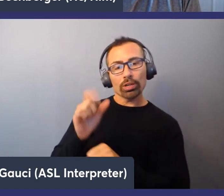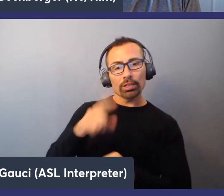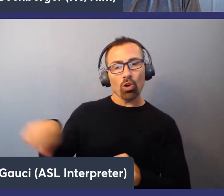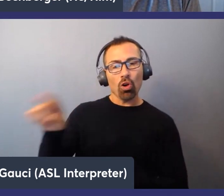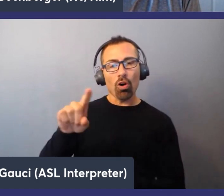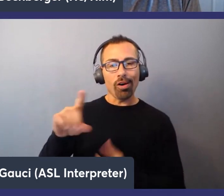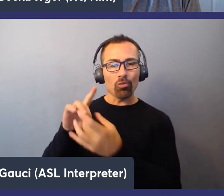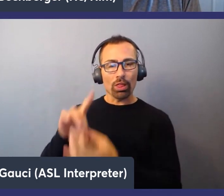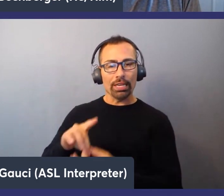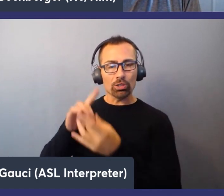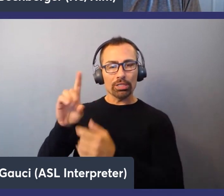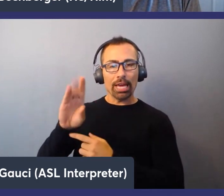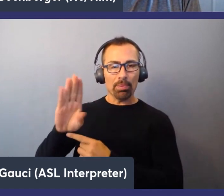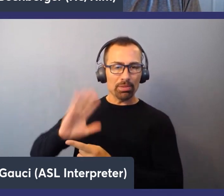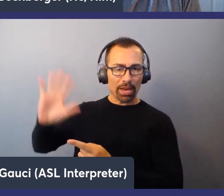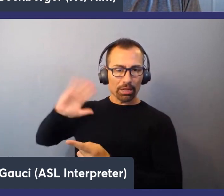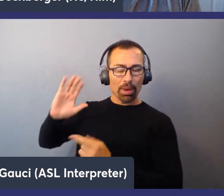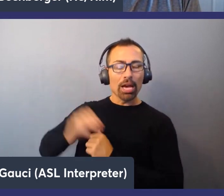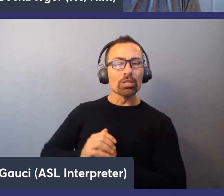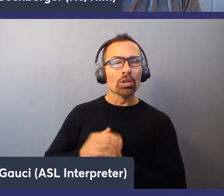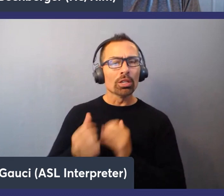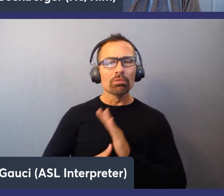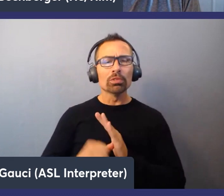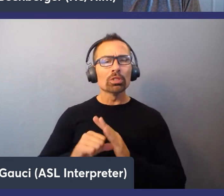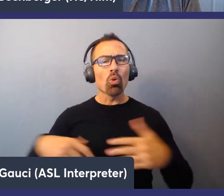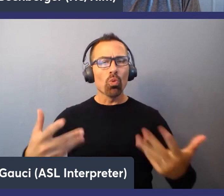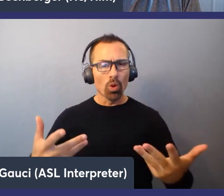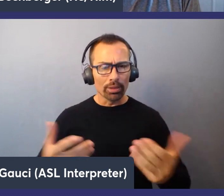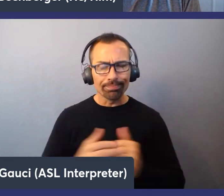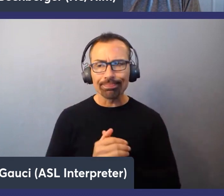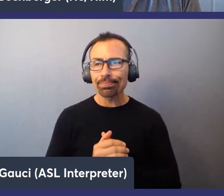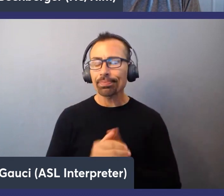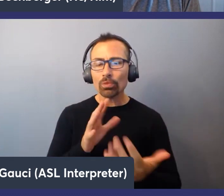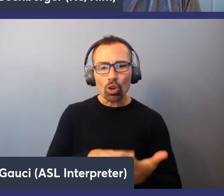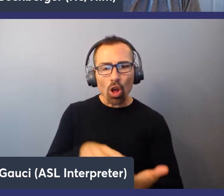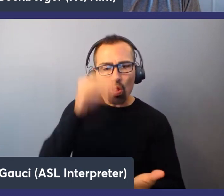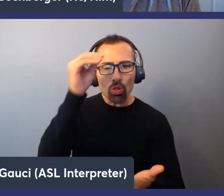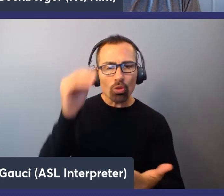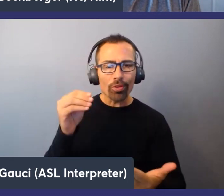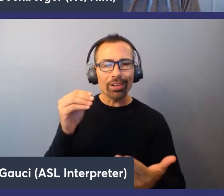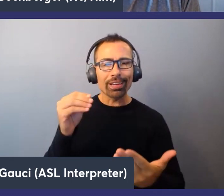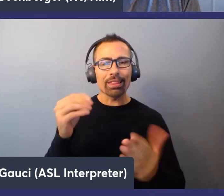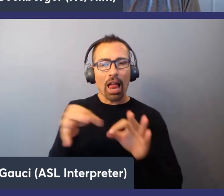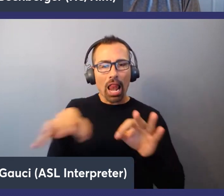on learning the particular query language for whatever database they were working in.